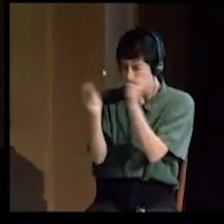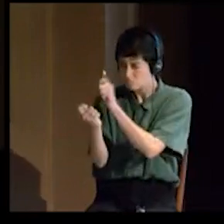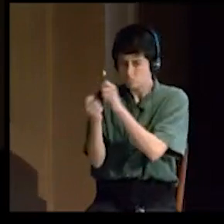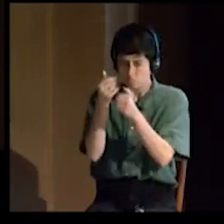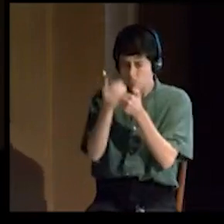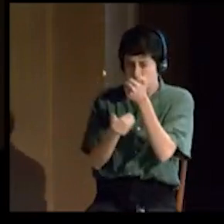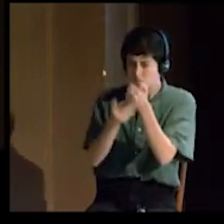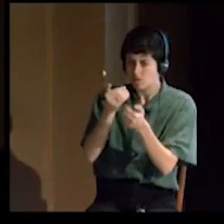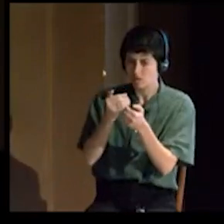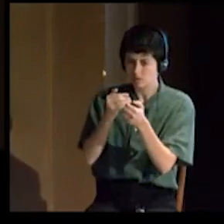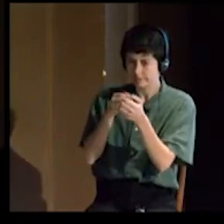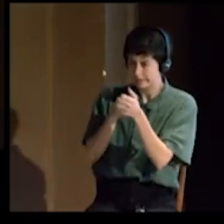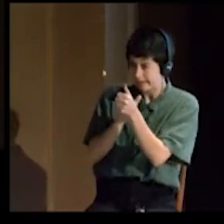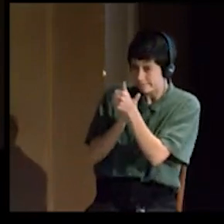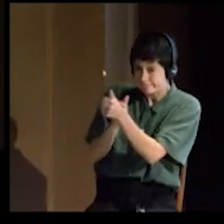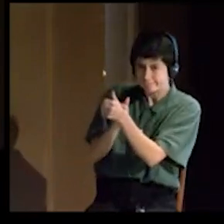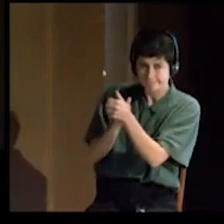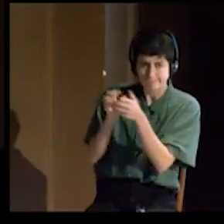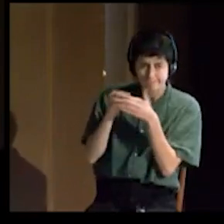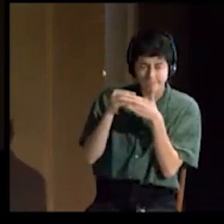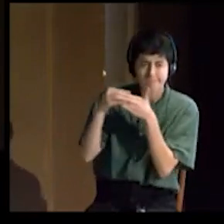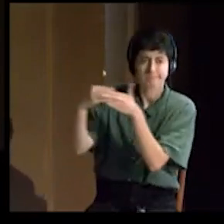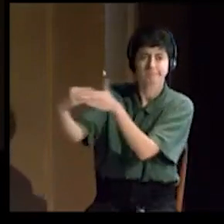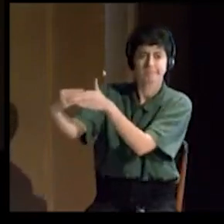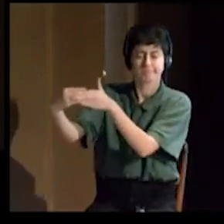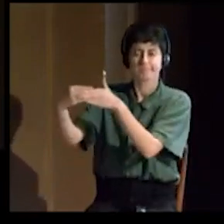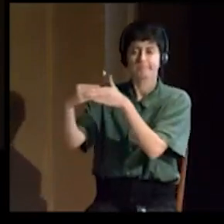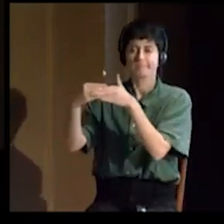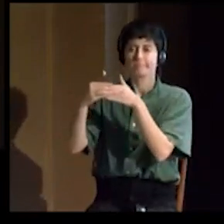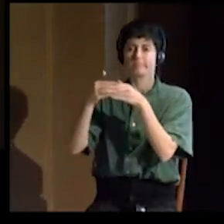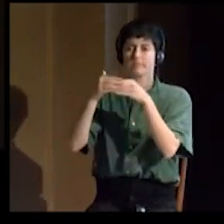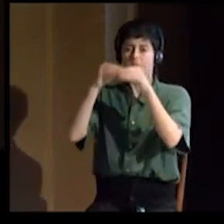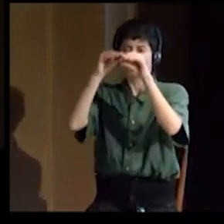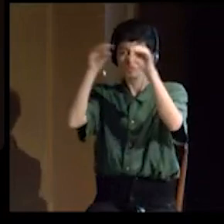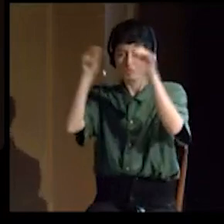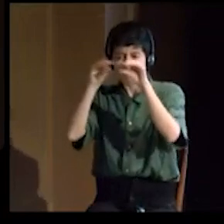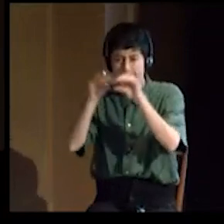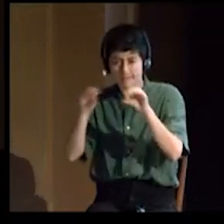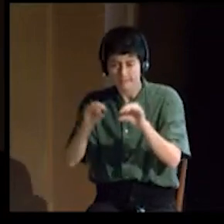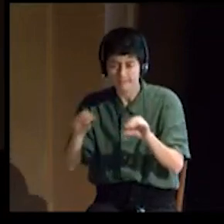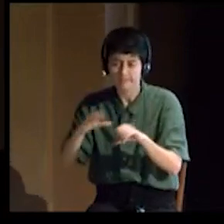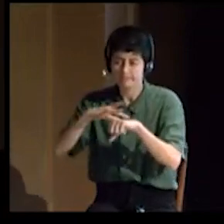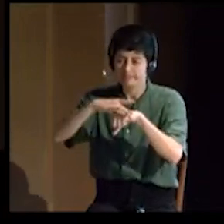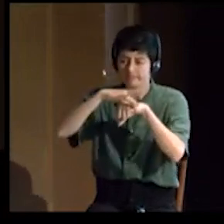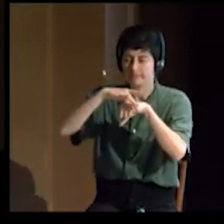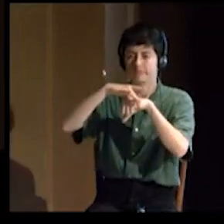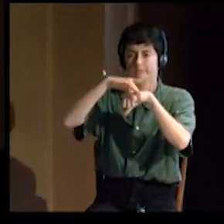and stratification of earth's continents through petrographic geochemical and experimental studies